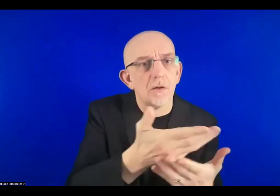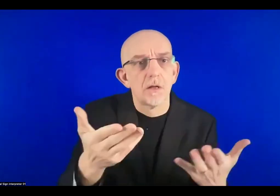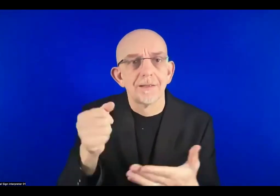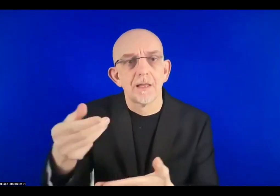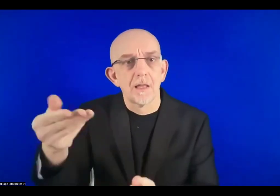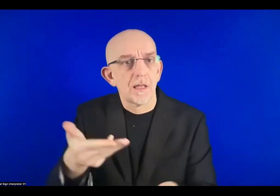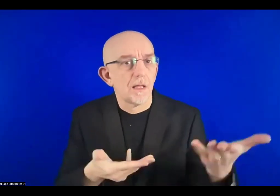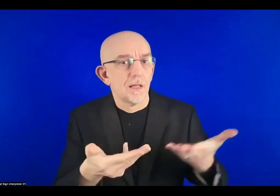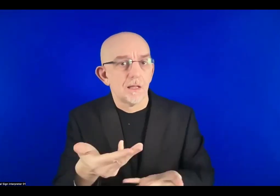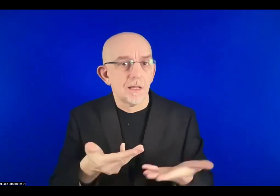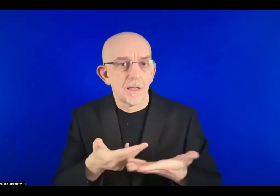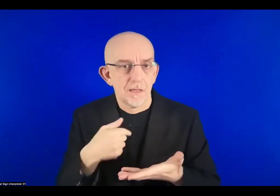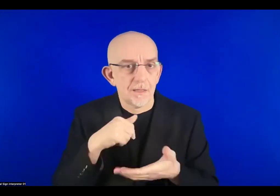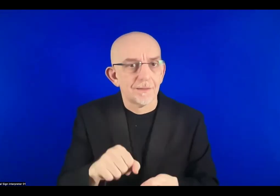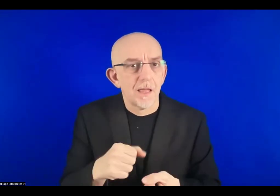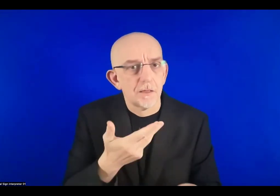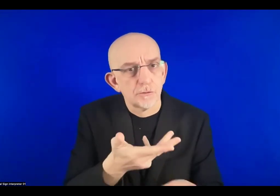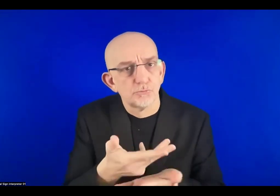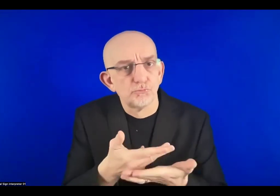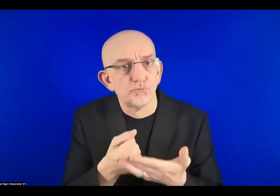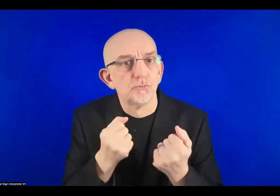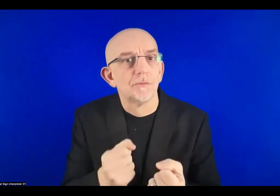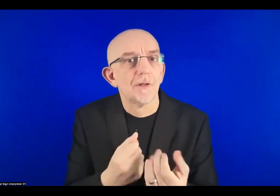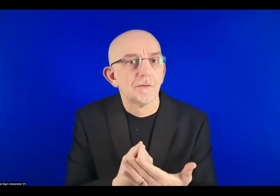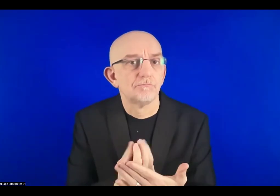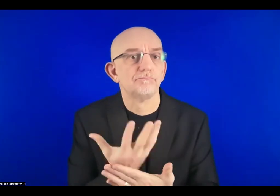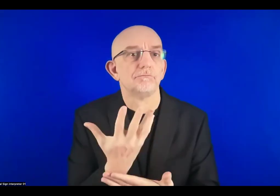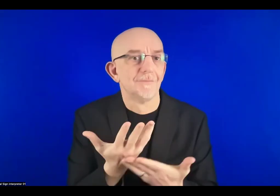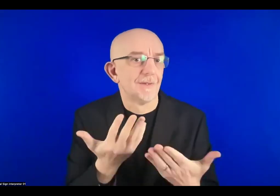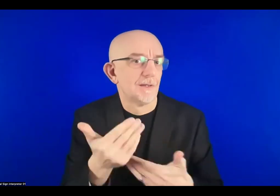course whether I have the basic expertise but if it's human rights law, I am